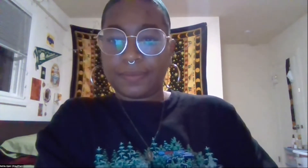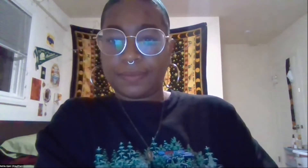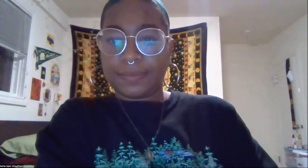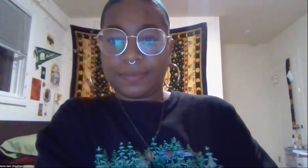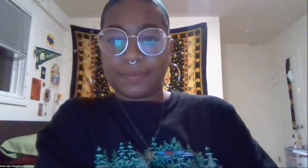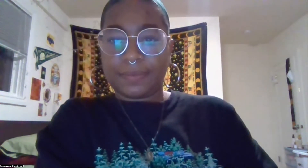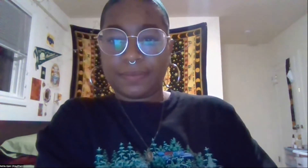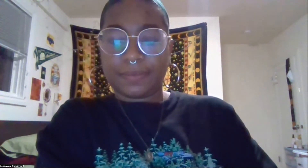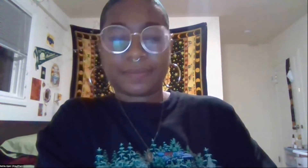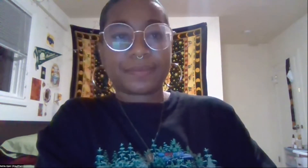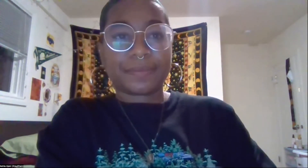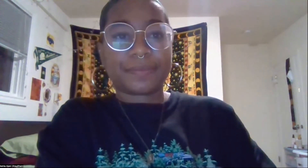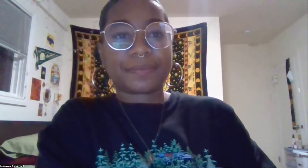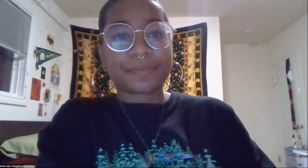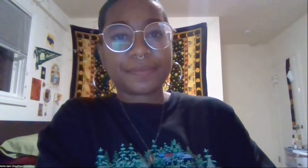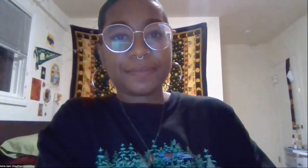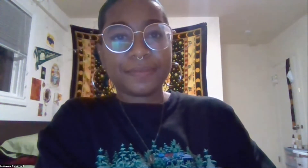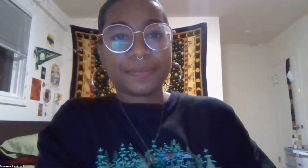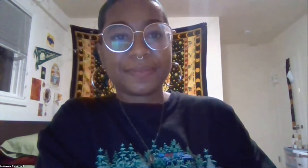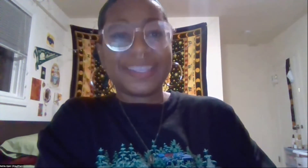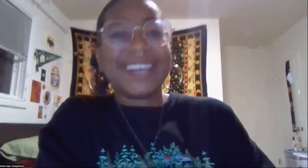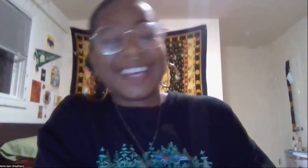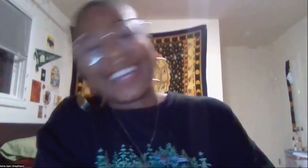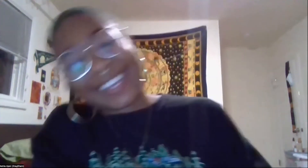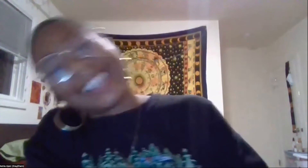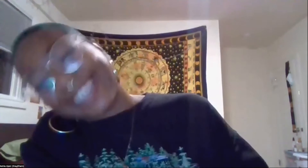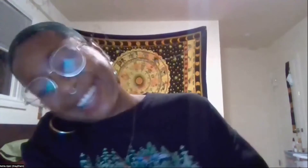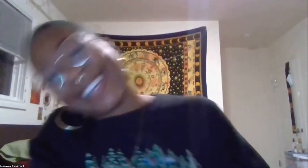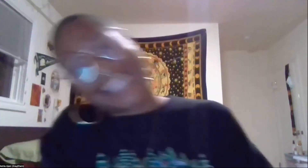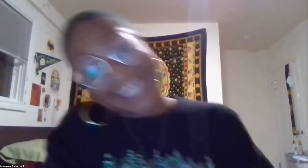about like needing to insert love poems like separately because I think you do something so